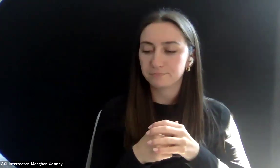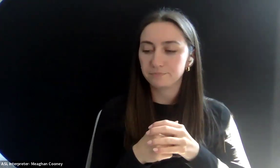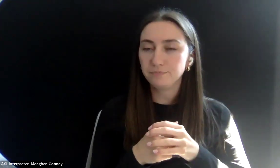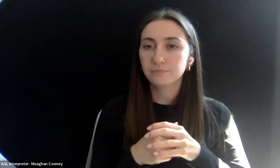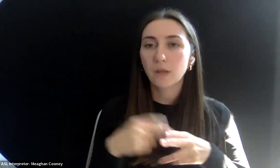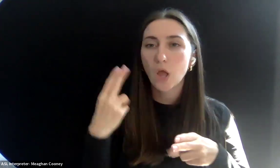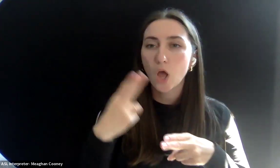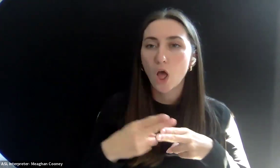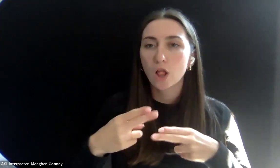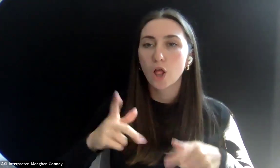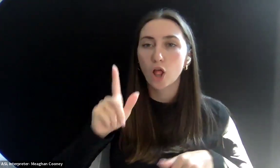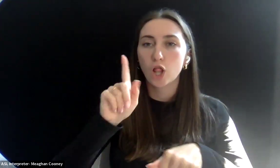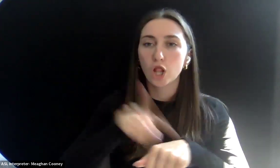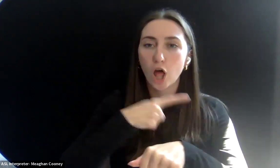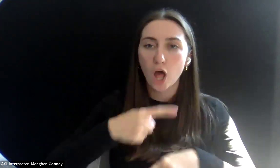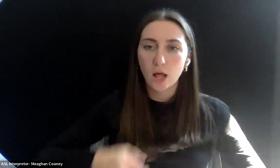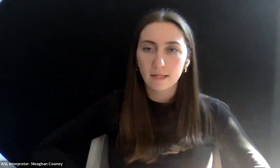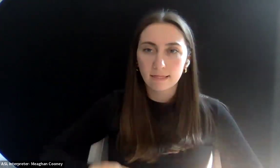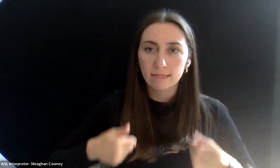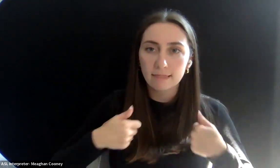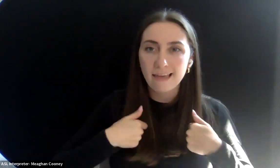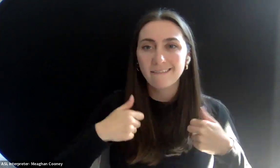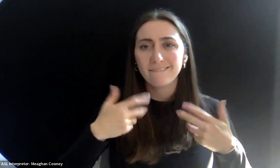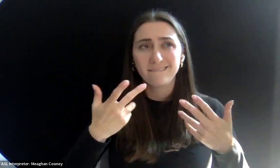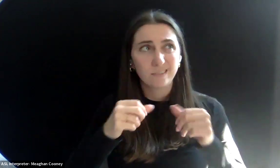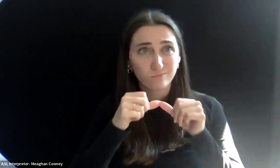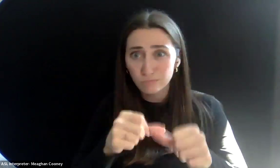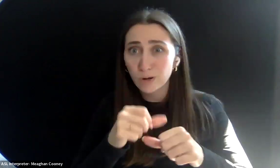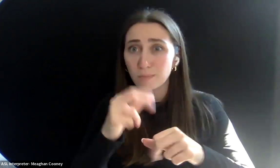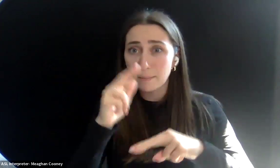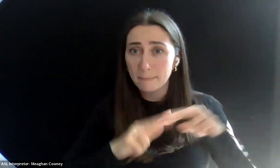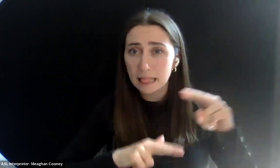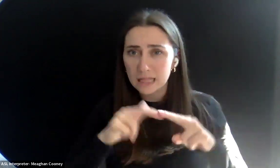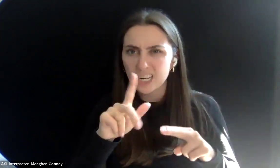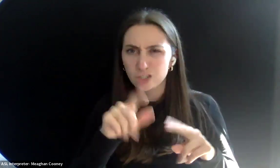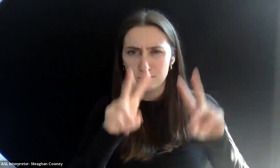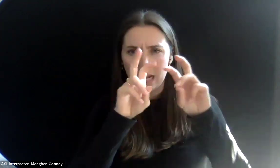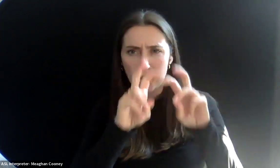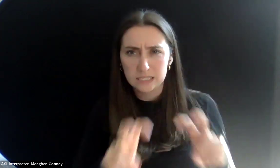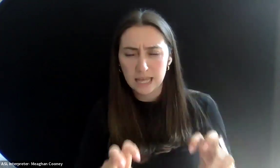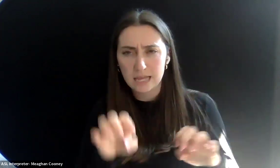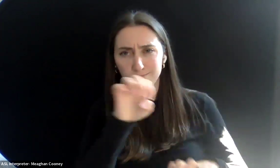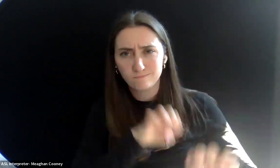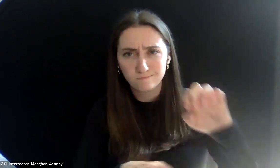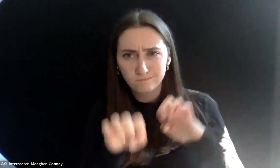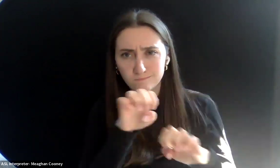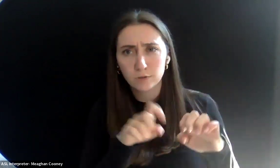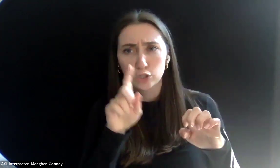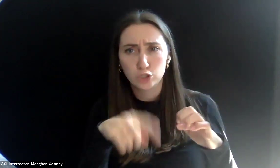like permanent buildings should be assessed and should be planning for a minimum 40 to 60 years.